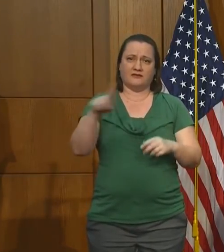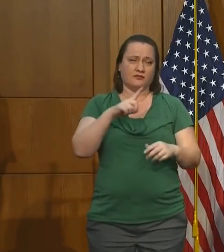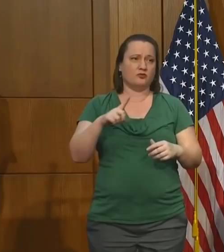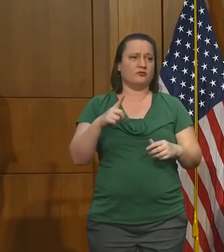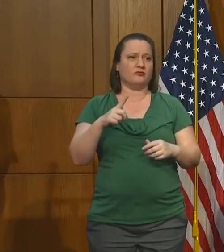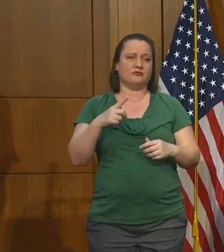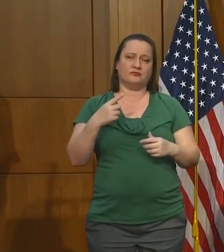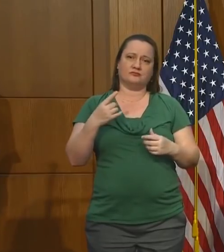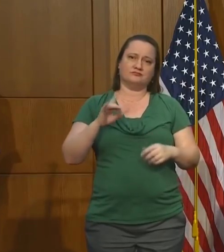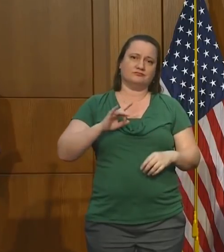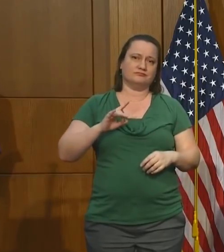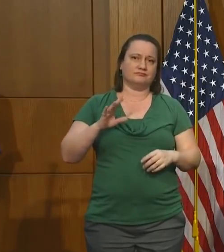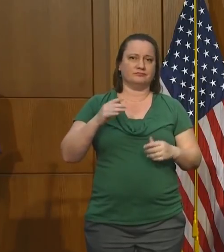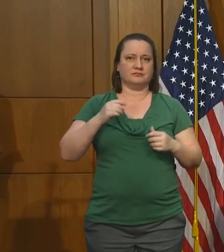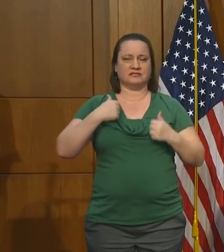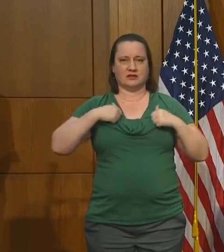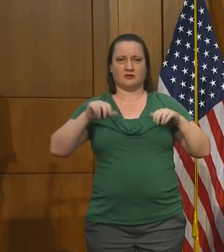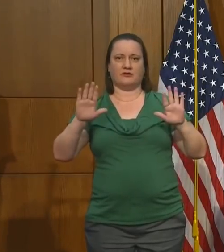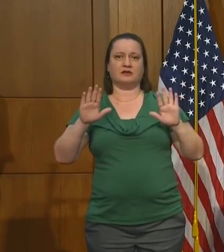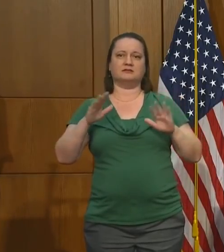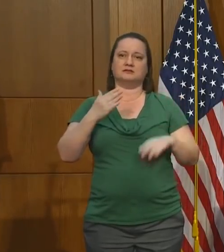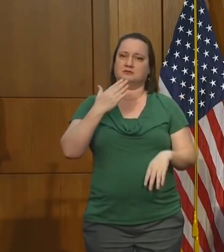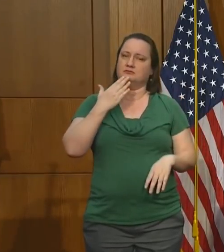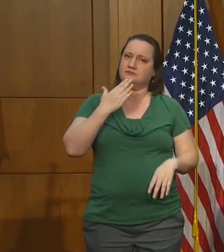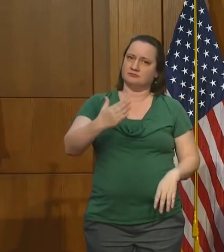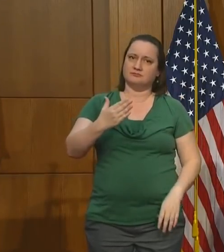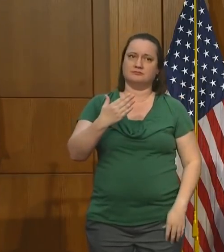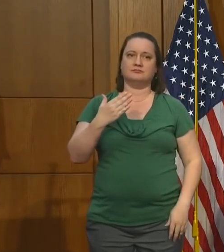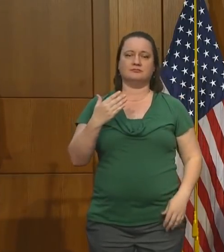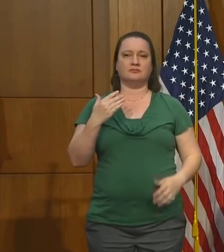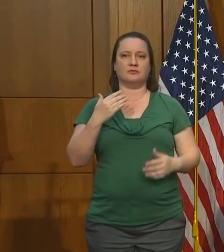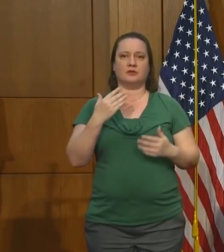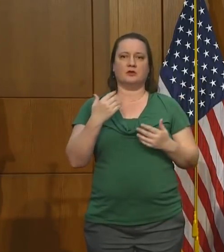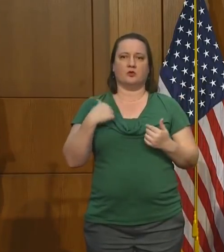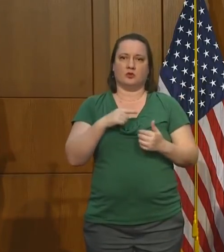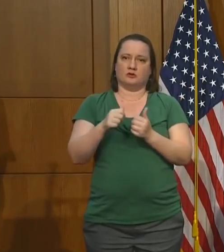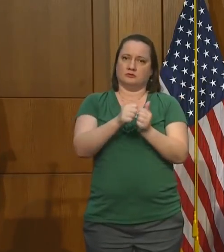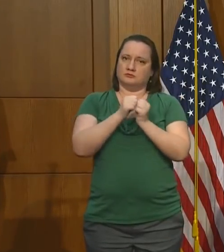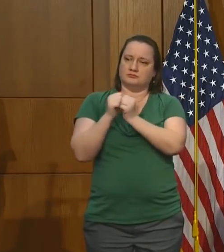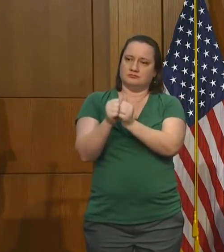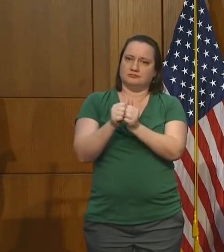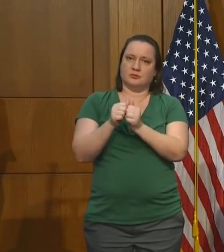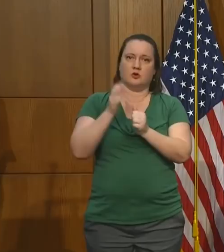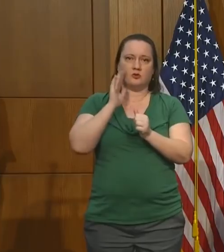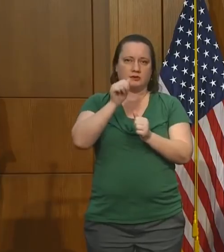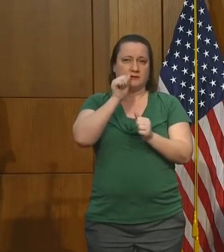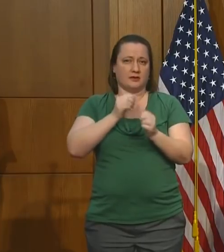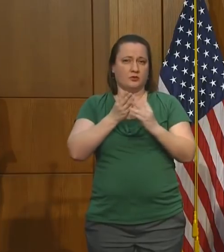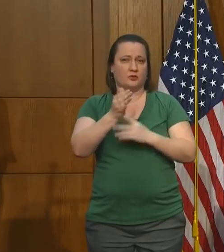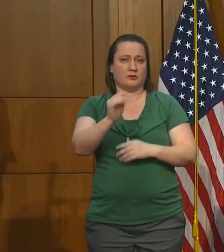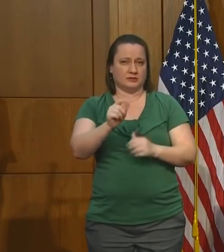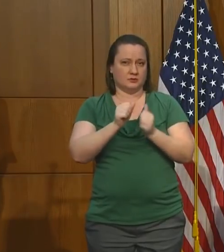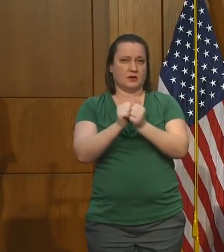IN FRONT OF YEAH I KNOW THIS HAS BEEN DIFFICULT AND A LOT OF YOU HAVE MADE TREMENDOUS SACRIFICES AND SO. ON BEHALF OF